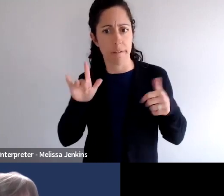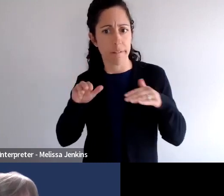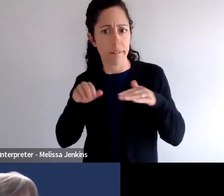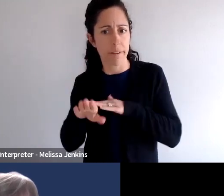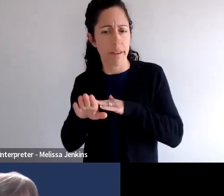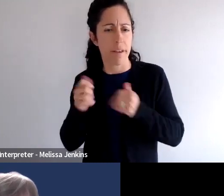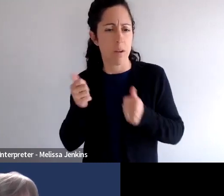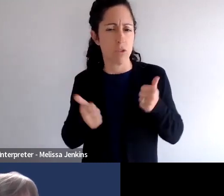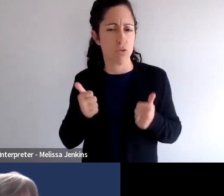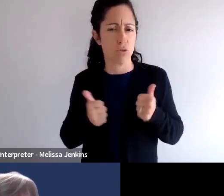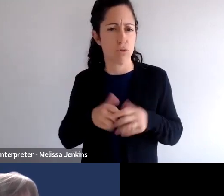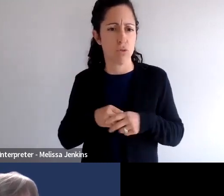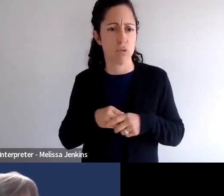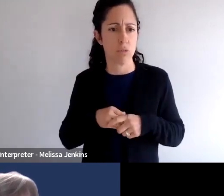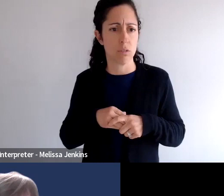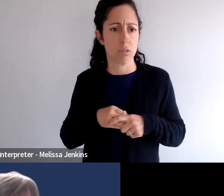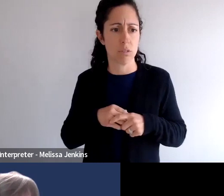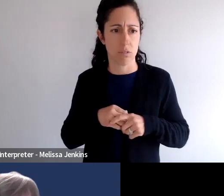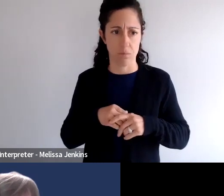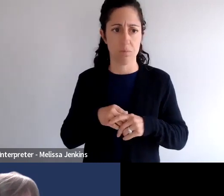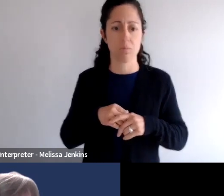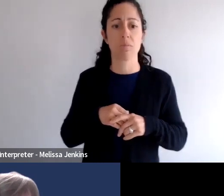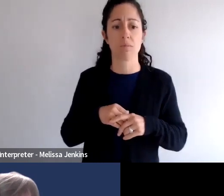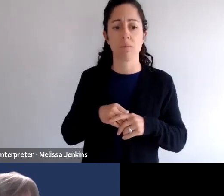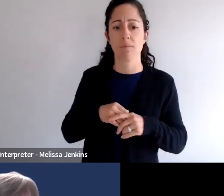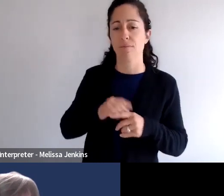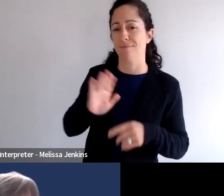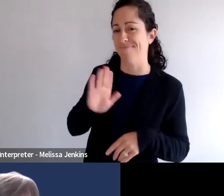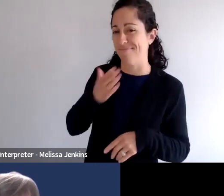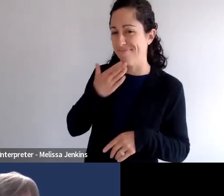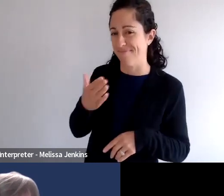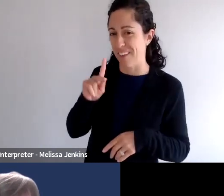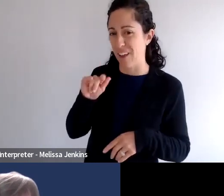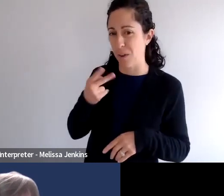RX? Thanks, Keith, this is Krista. So we do have, on